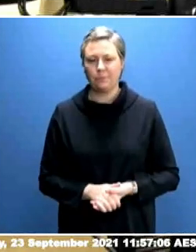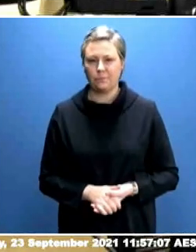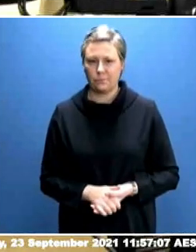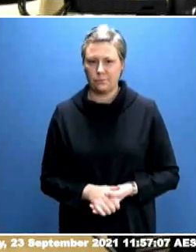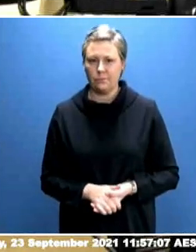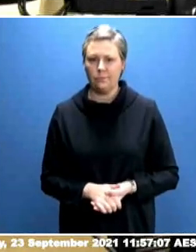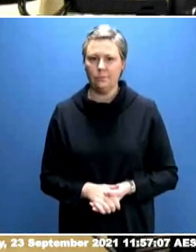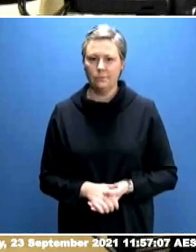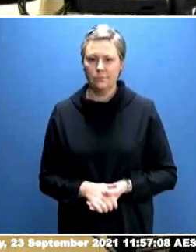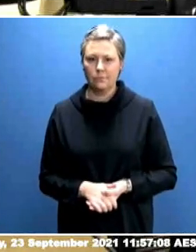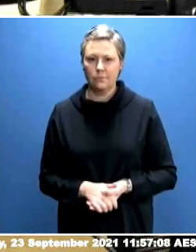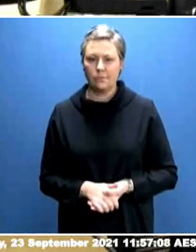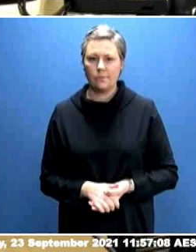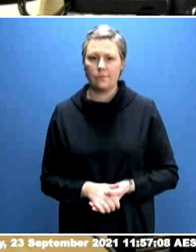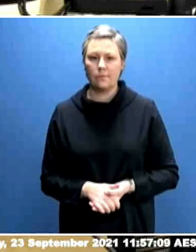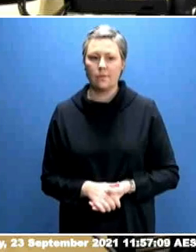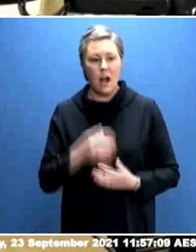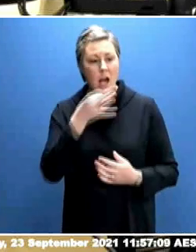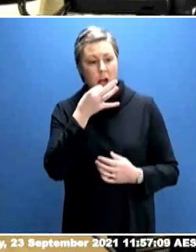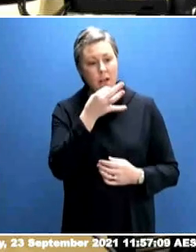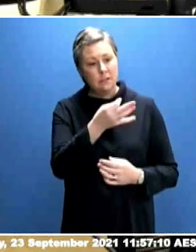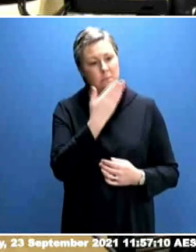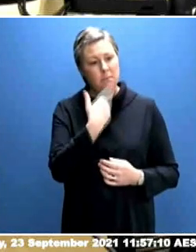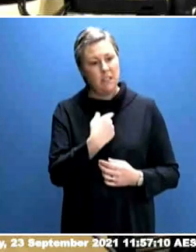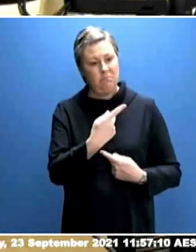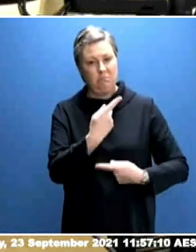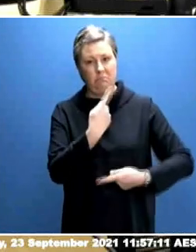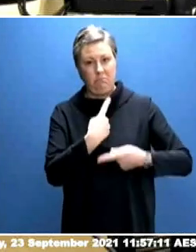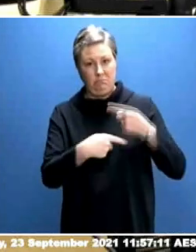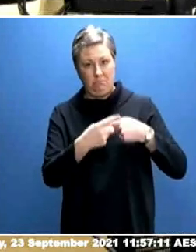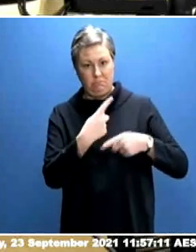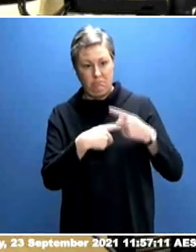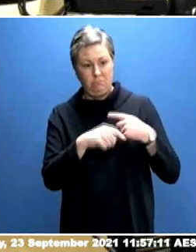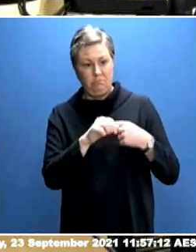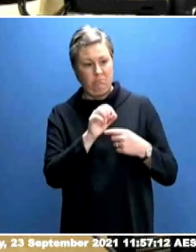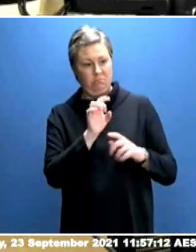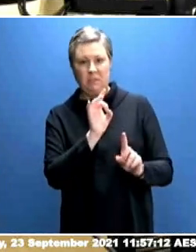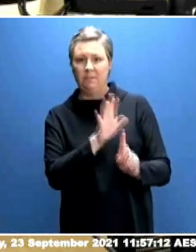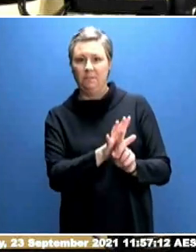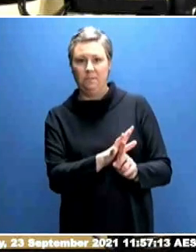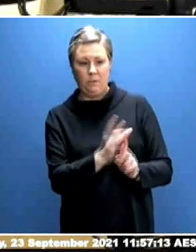Can I ask you, Mr Espie, if you could please just start by telling us about yourself, who you are,